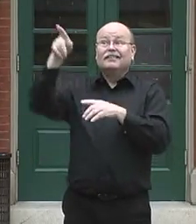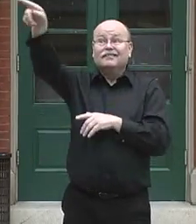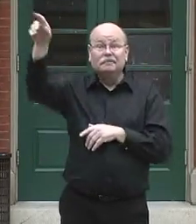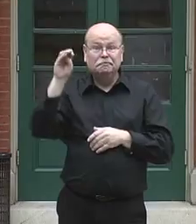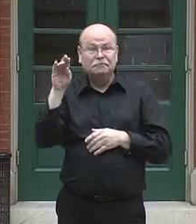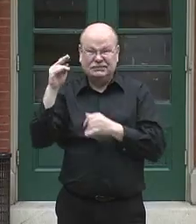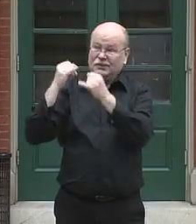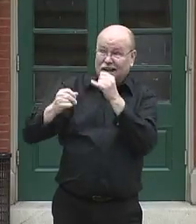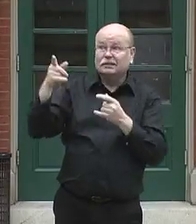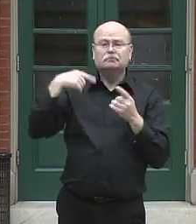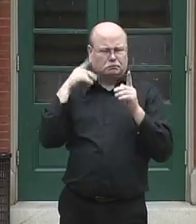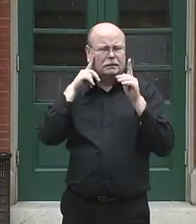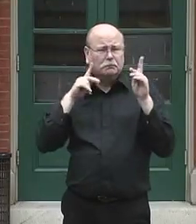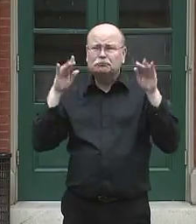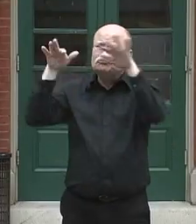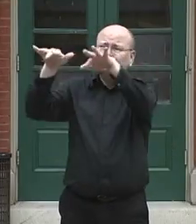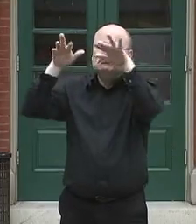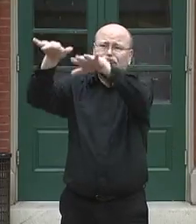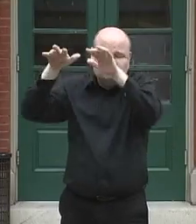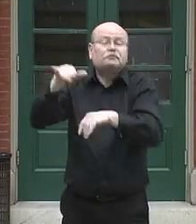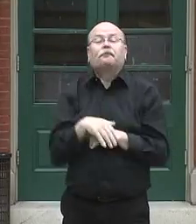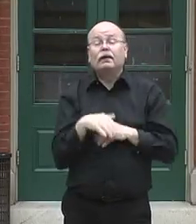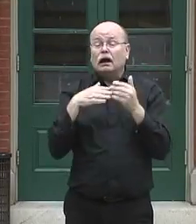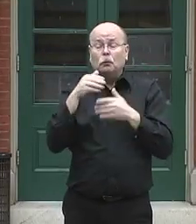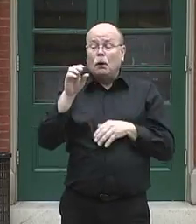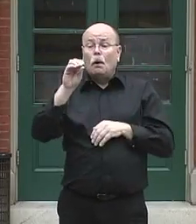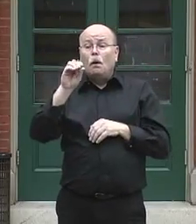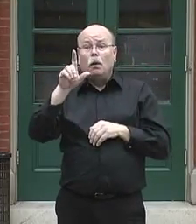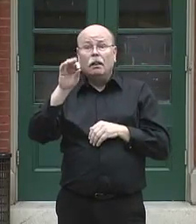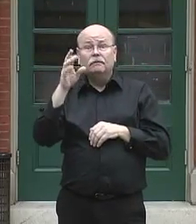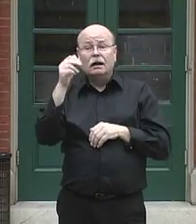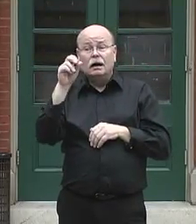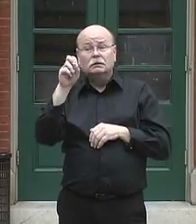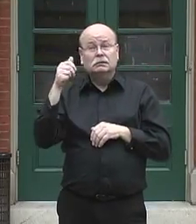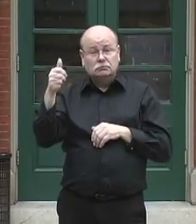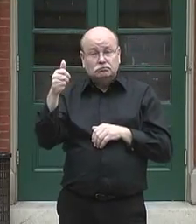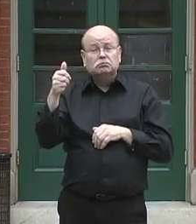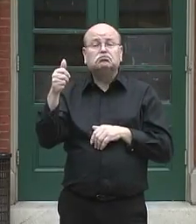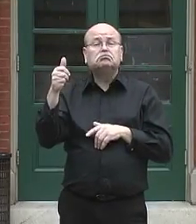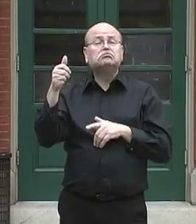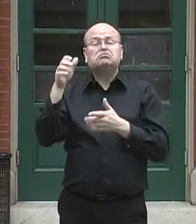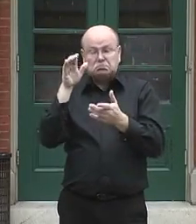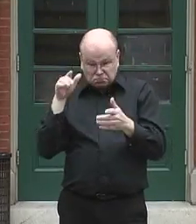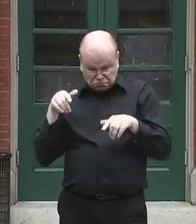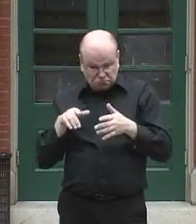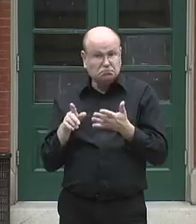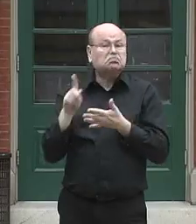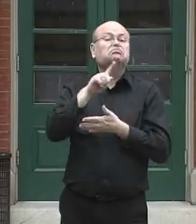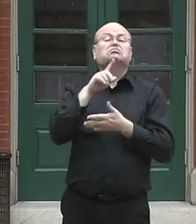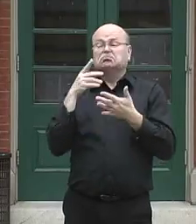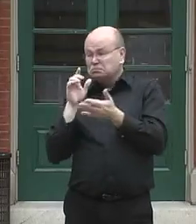Now, I stand in front of the oldest one of his buildings still standing. I feel honored to be here talking about this history here and the connection to Minnesota.